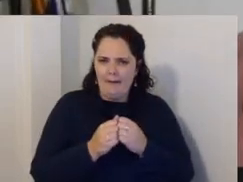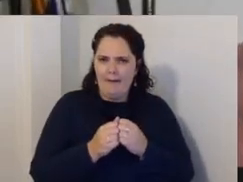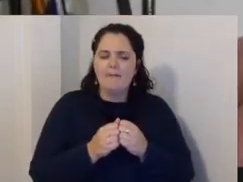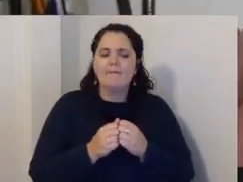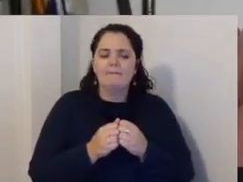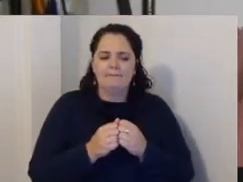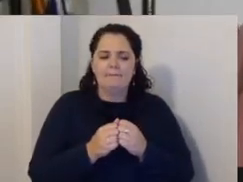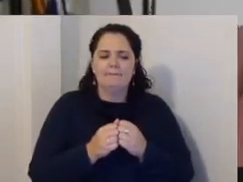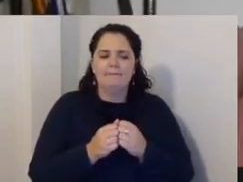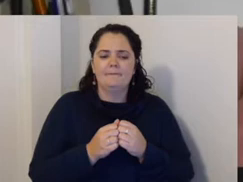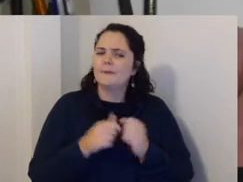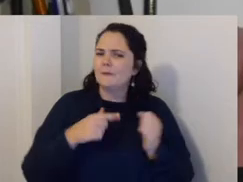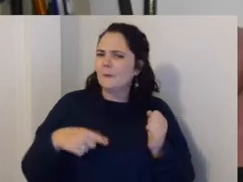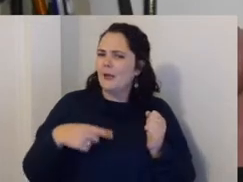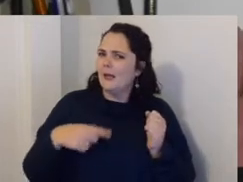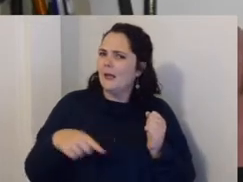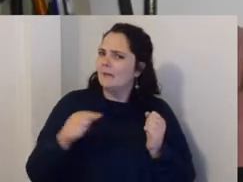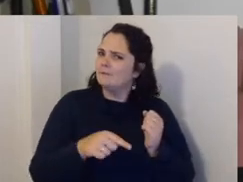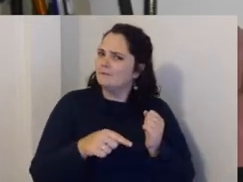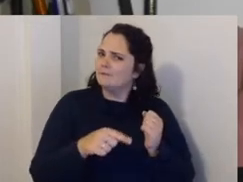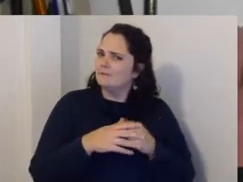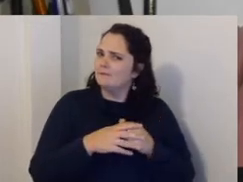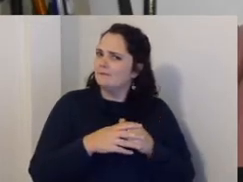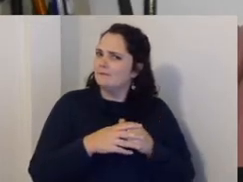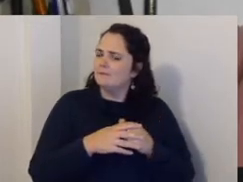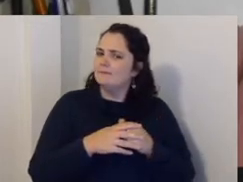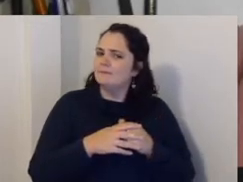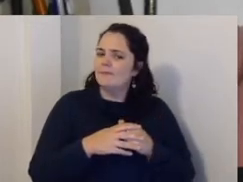now the reason that you'll do it on the butcher's paper, trace paper, is because it enables you